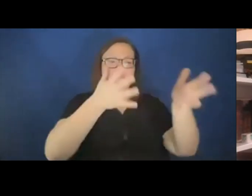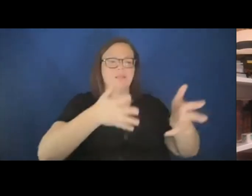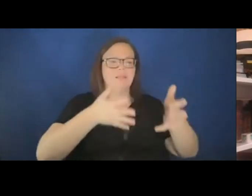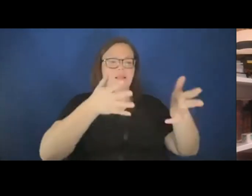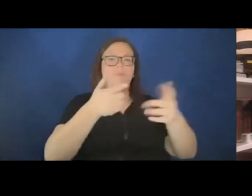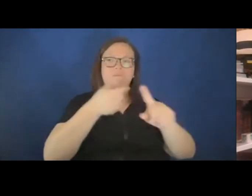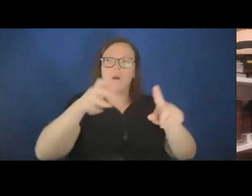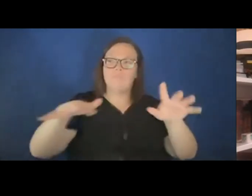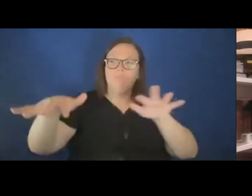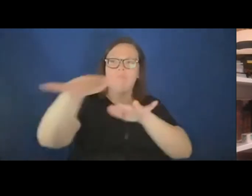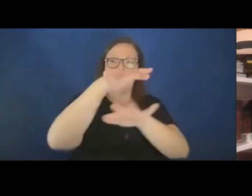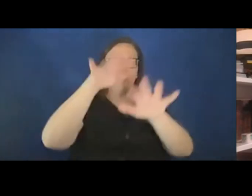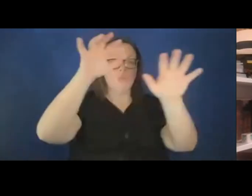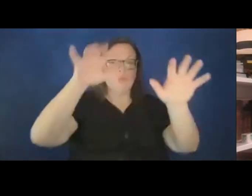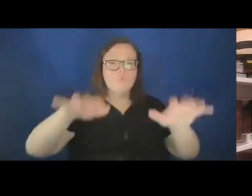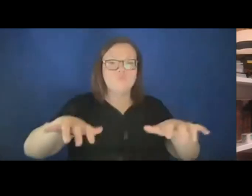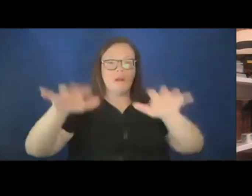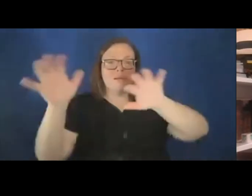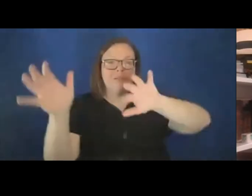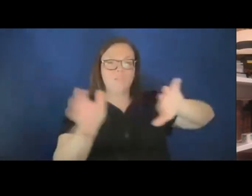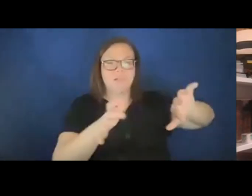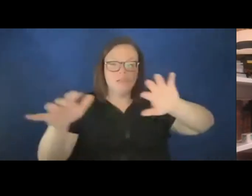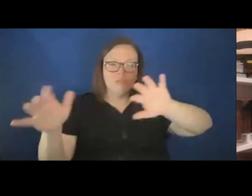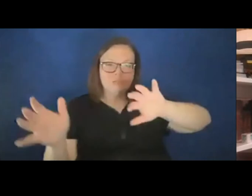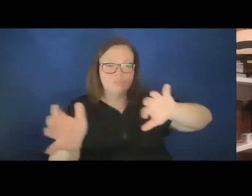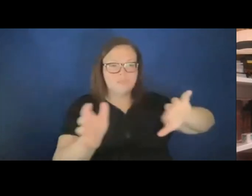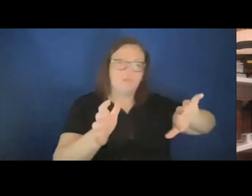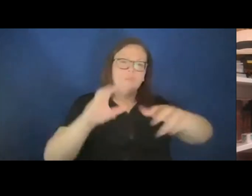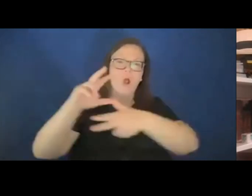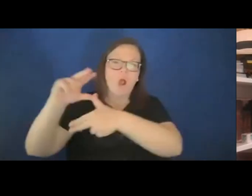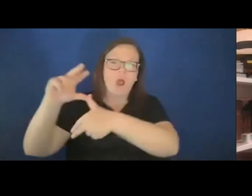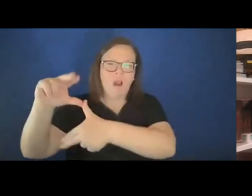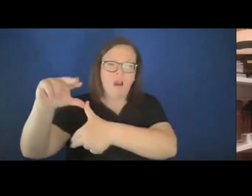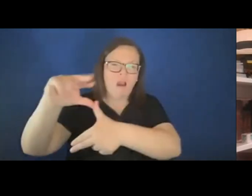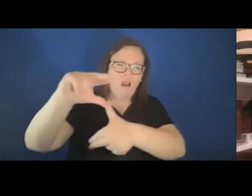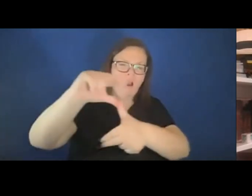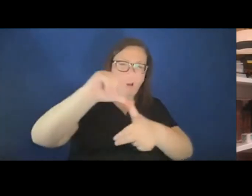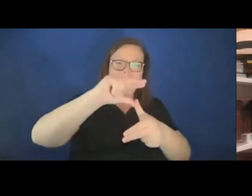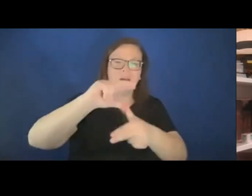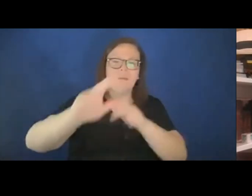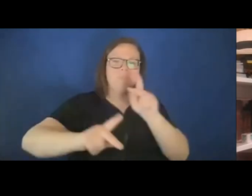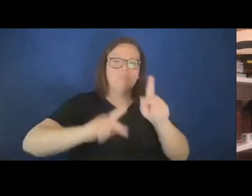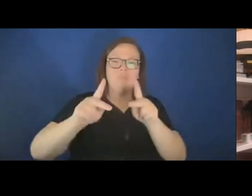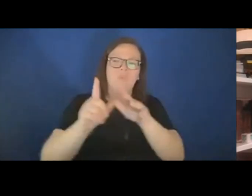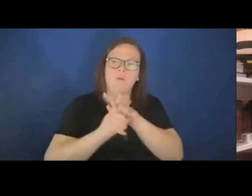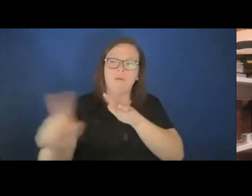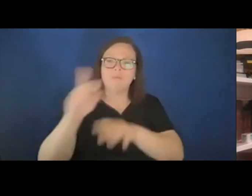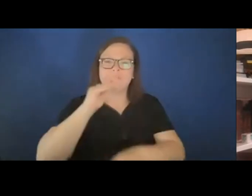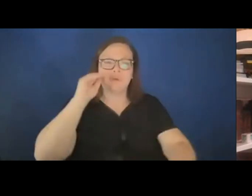The rain slings sideways. The hurricanes take people out of homes. We talk